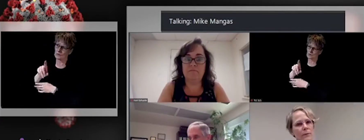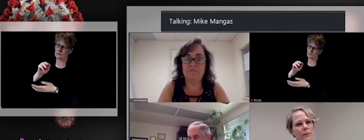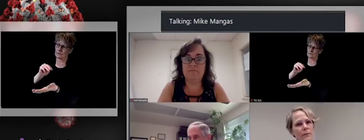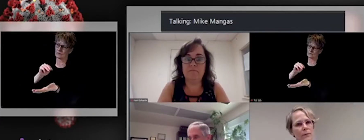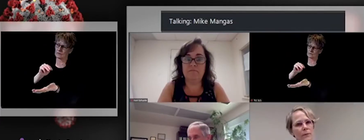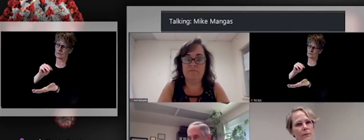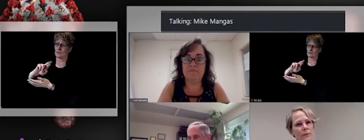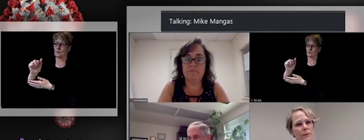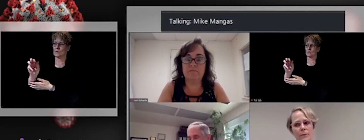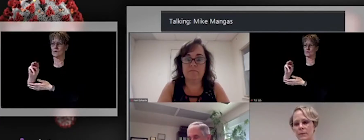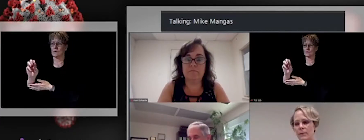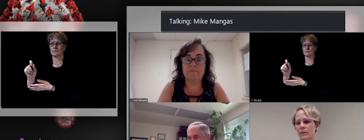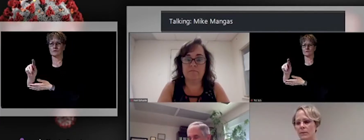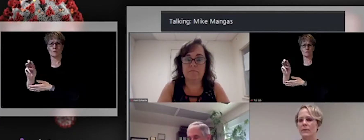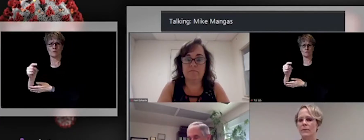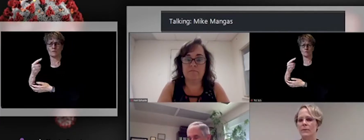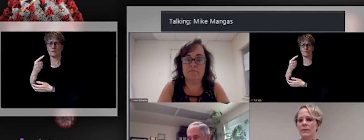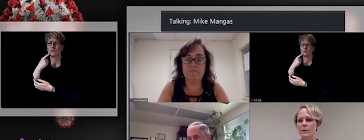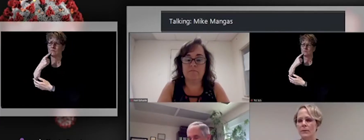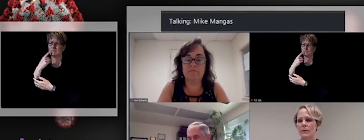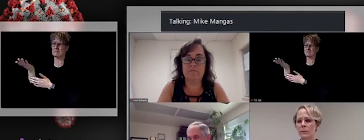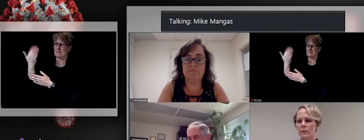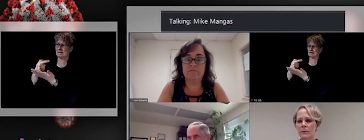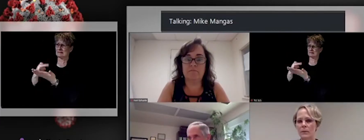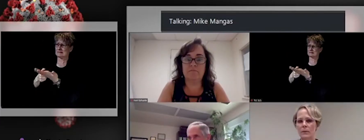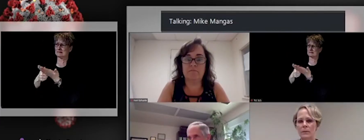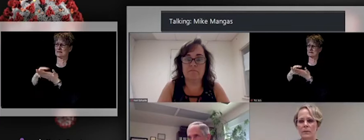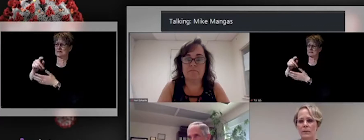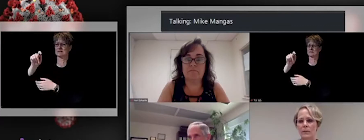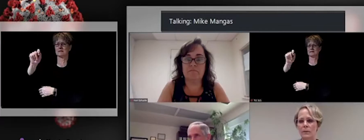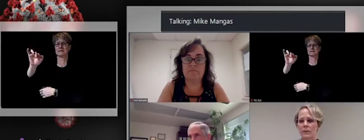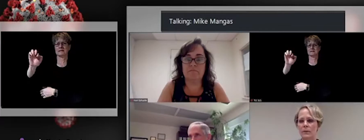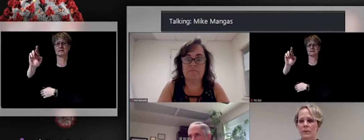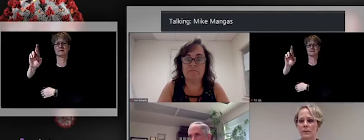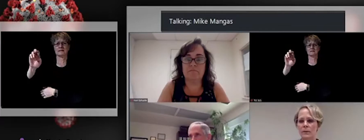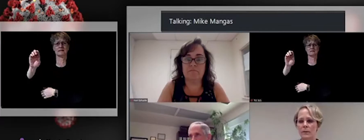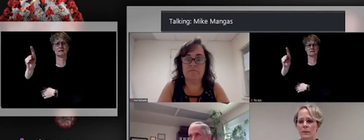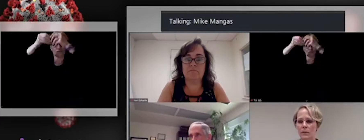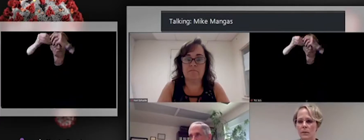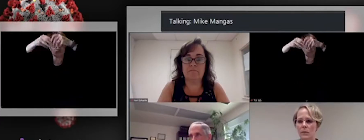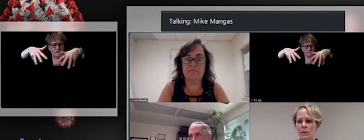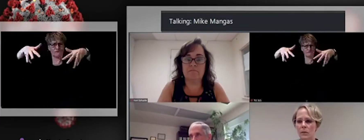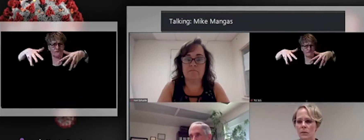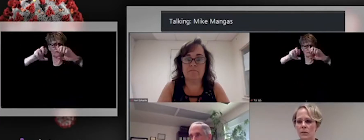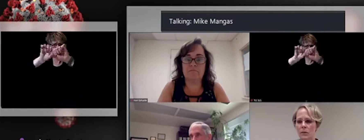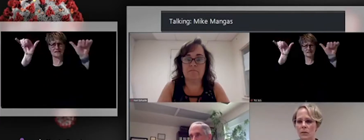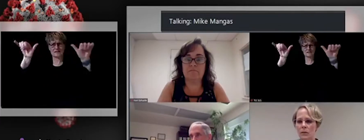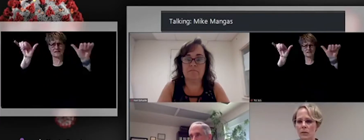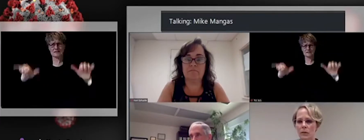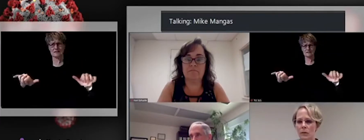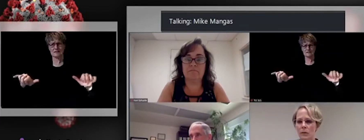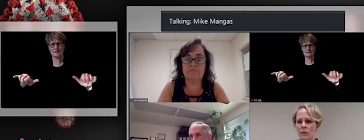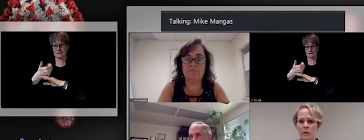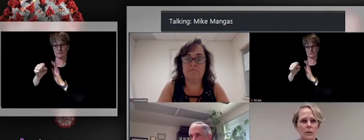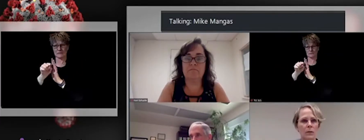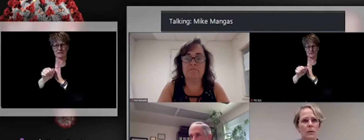the state. When is that supposed to come out, what is it and what could it mean for us?